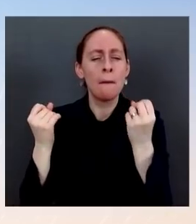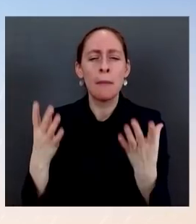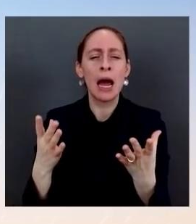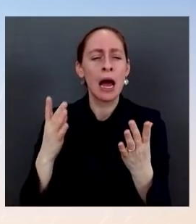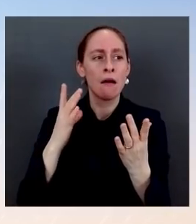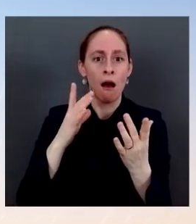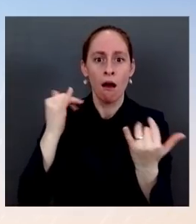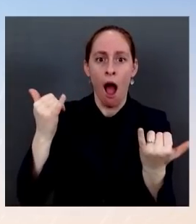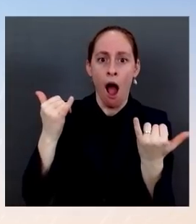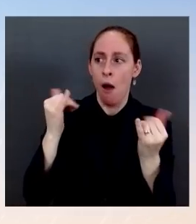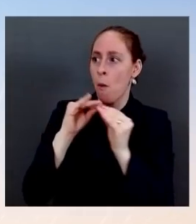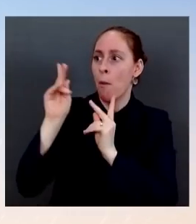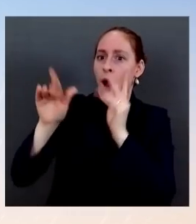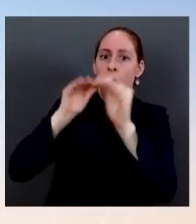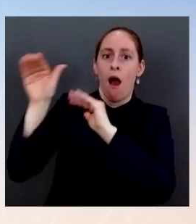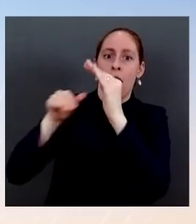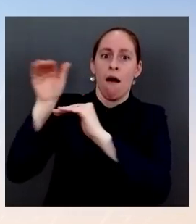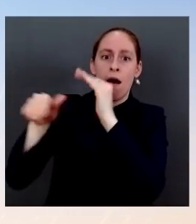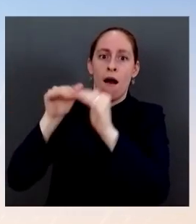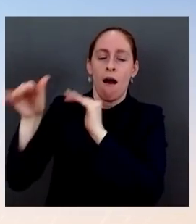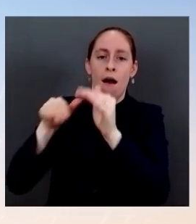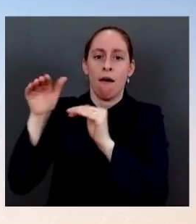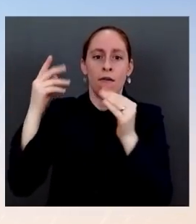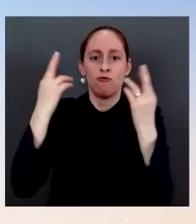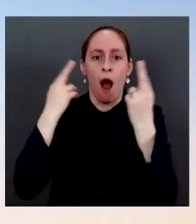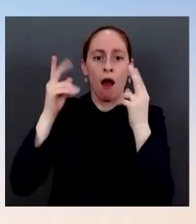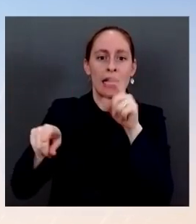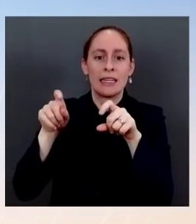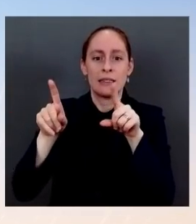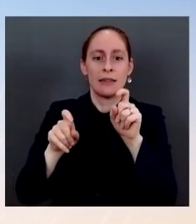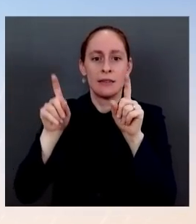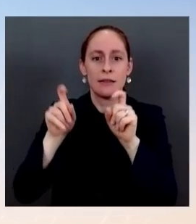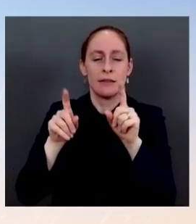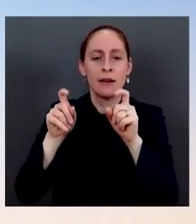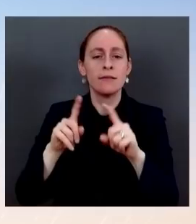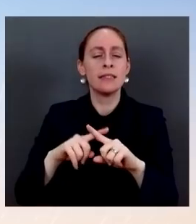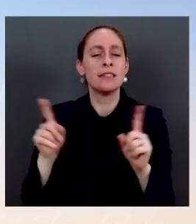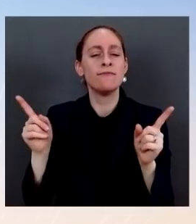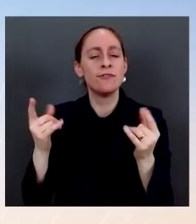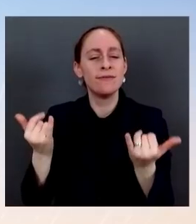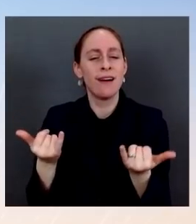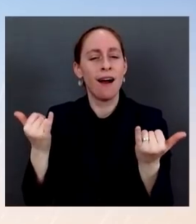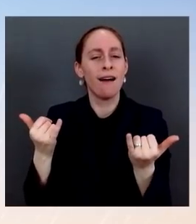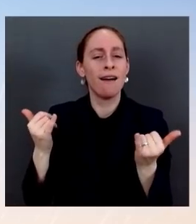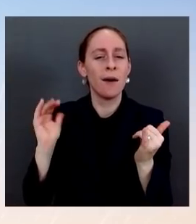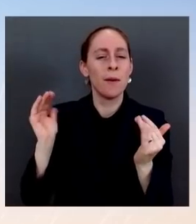there were only about three on the market -- right? -- that we could have tapped into. The President, using the Defense Production Act